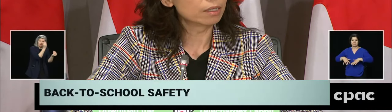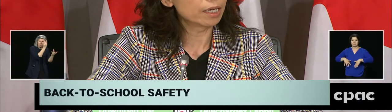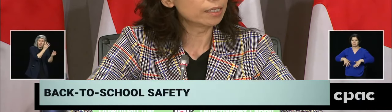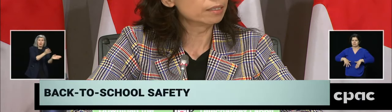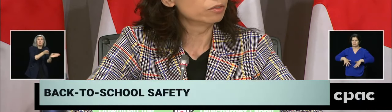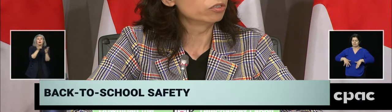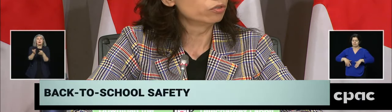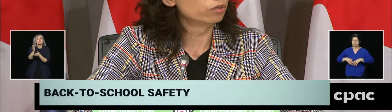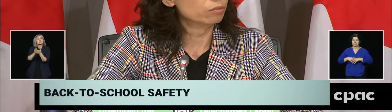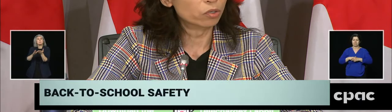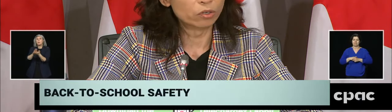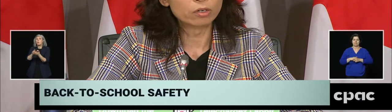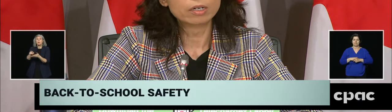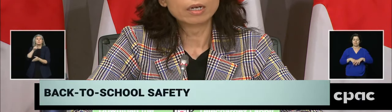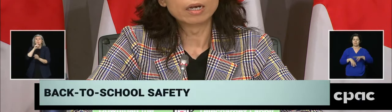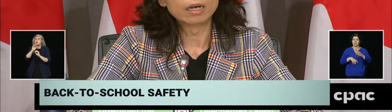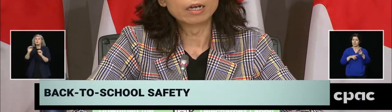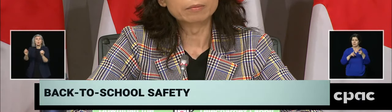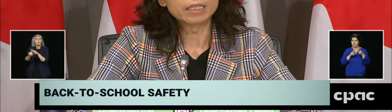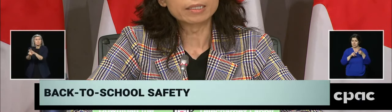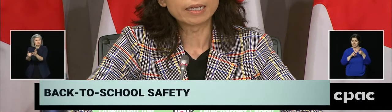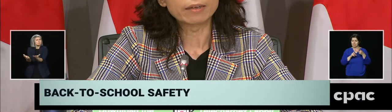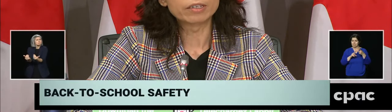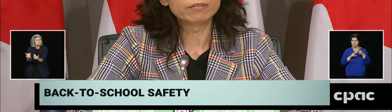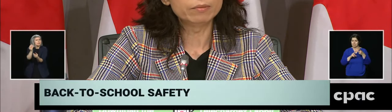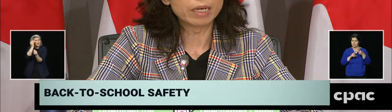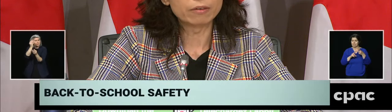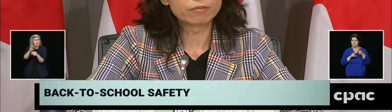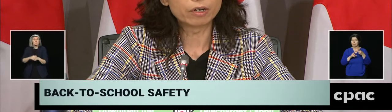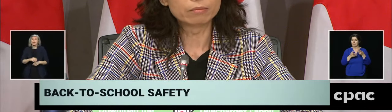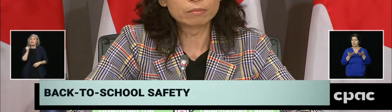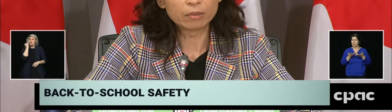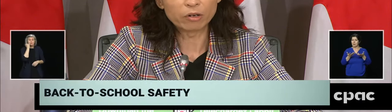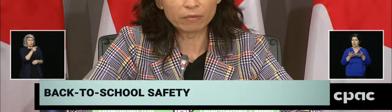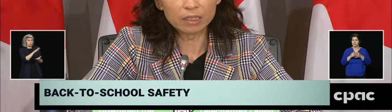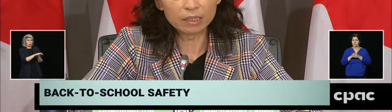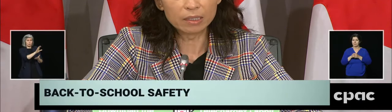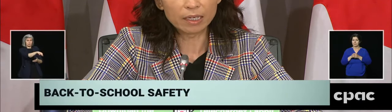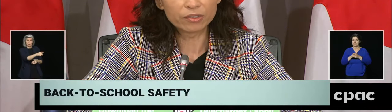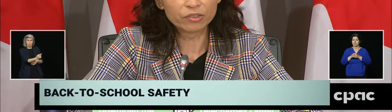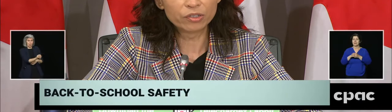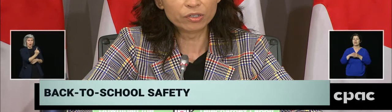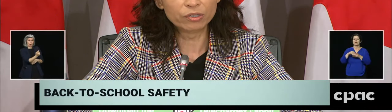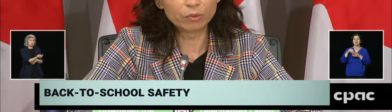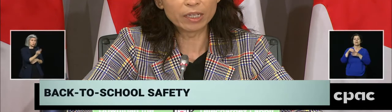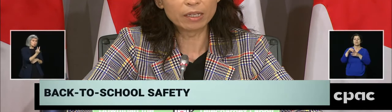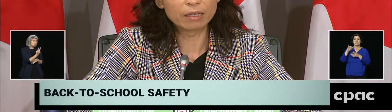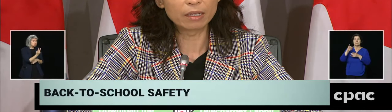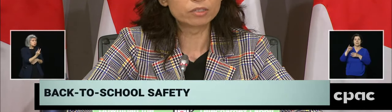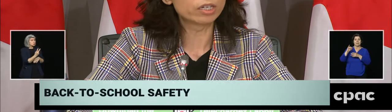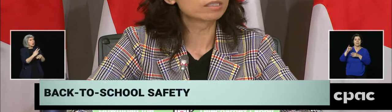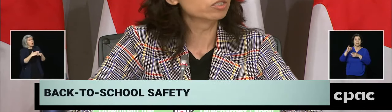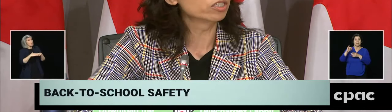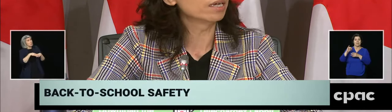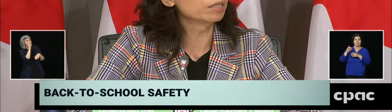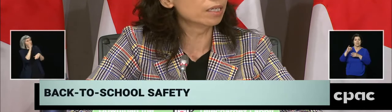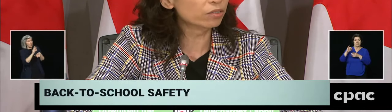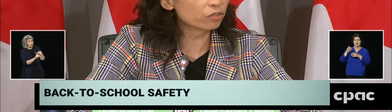SECONDLY, IS WHETHER, IF THEY WERE MORE THAN ONE CASE, OR TWO